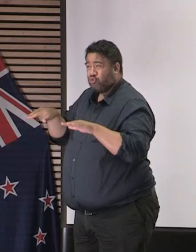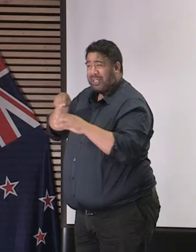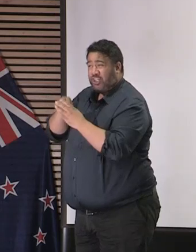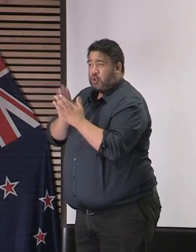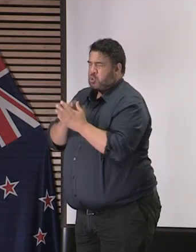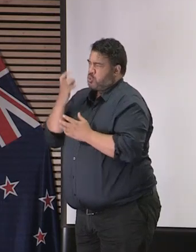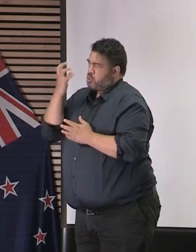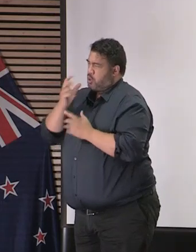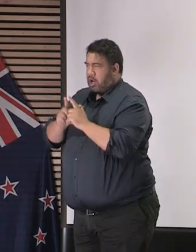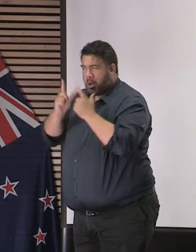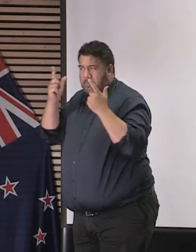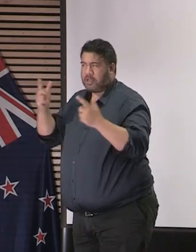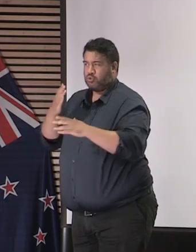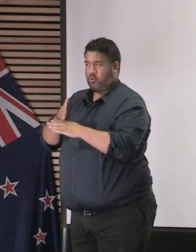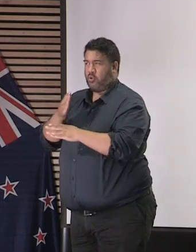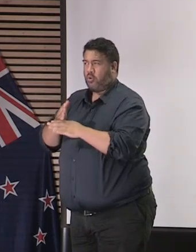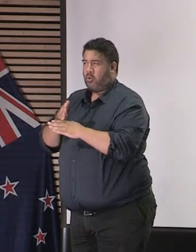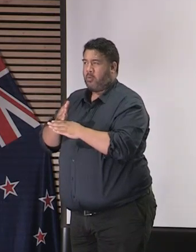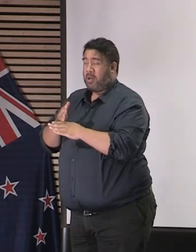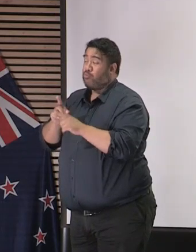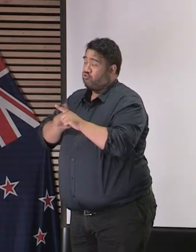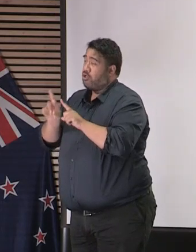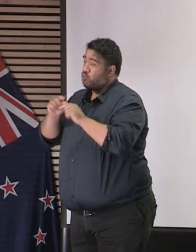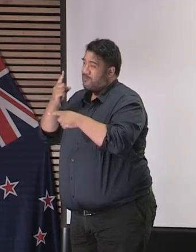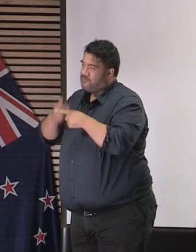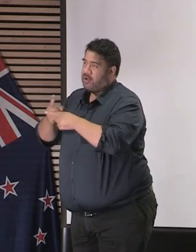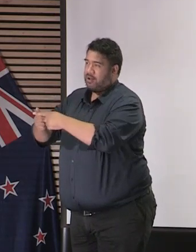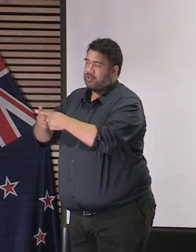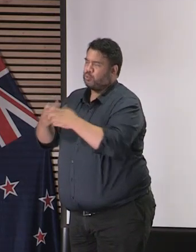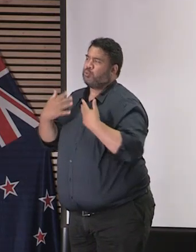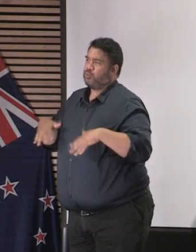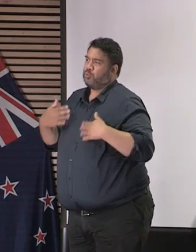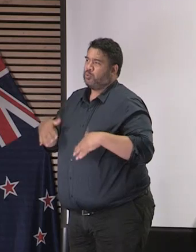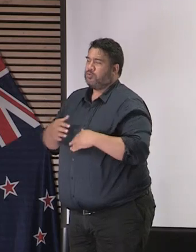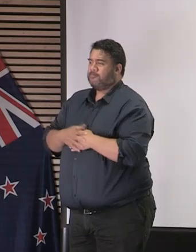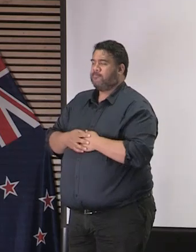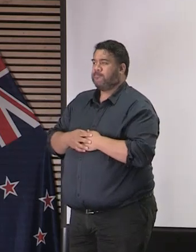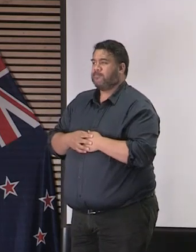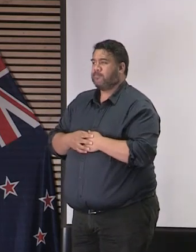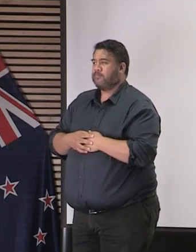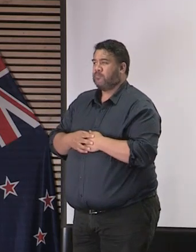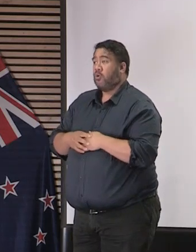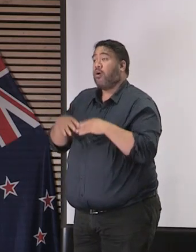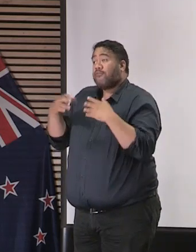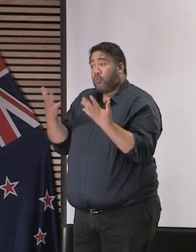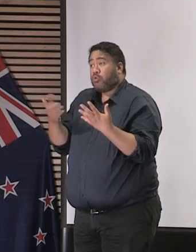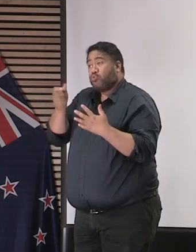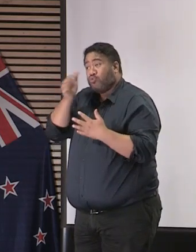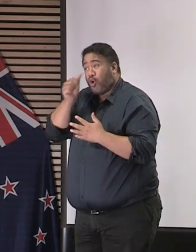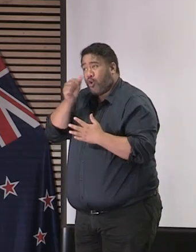big and complex piece of work covering thousands and thousands of households and it